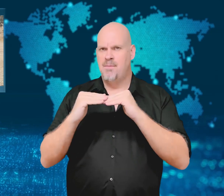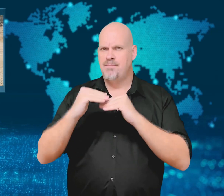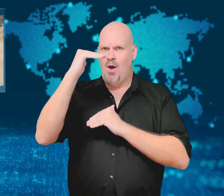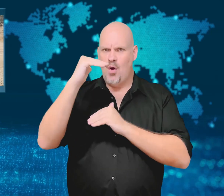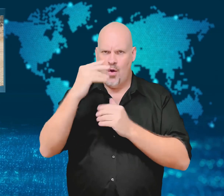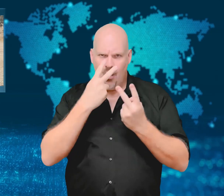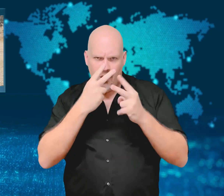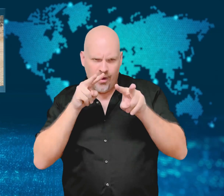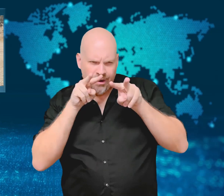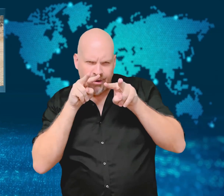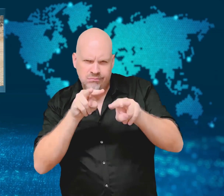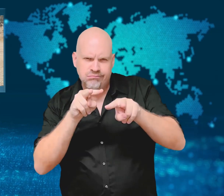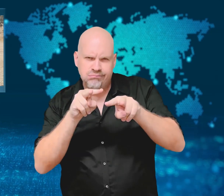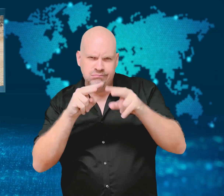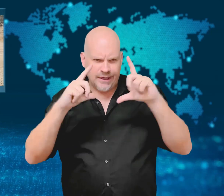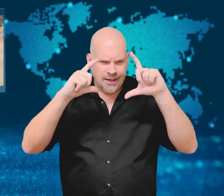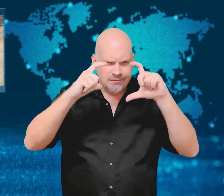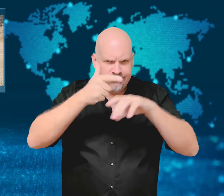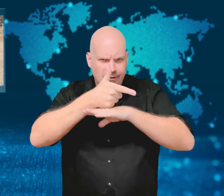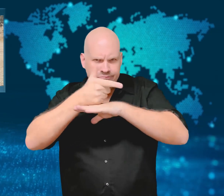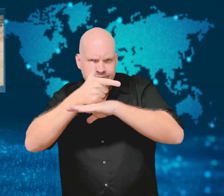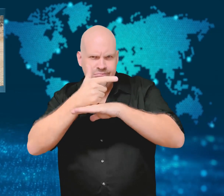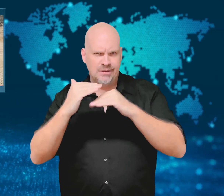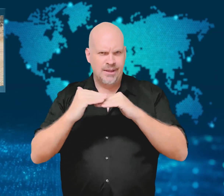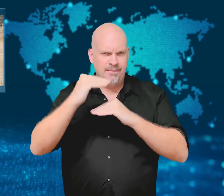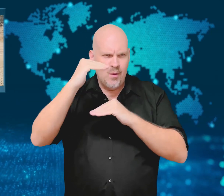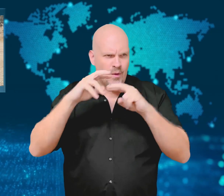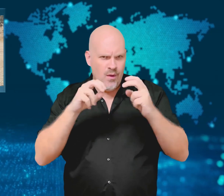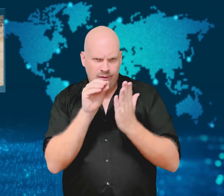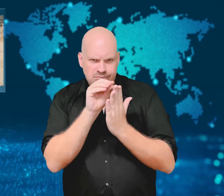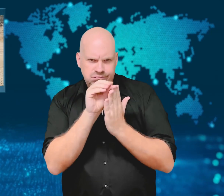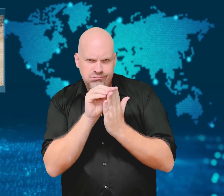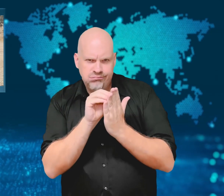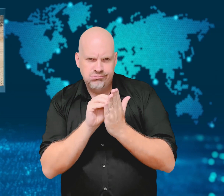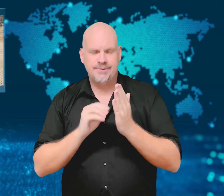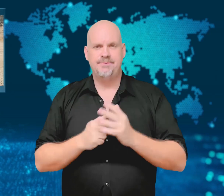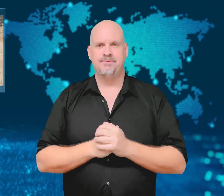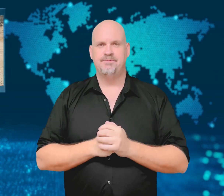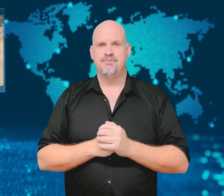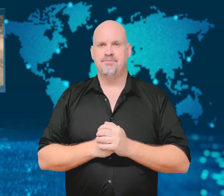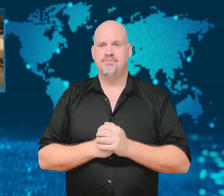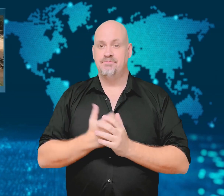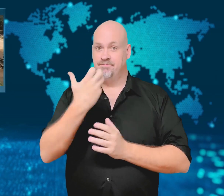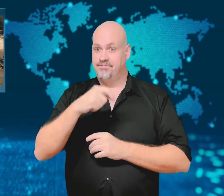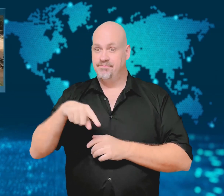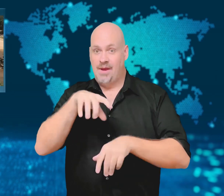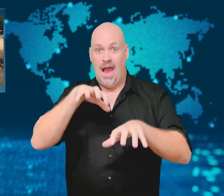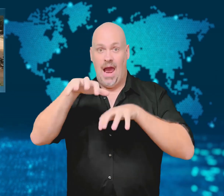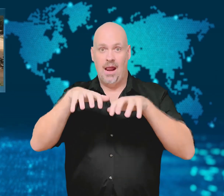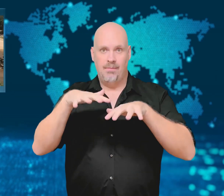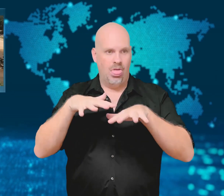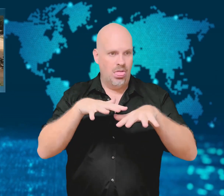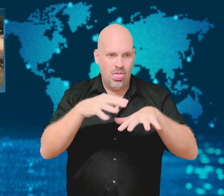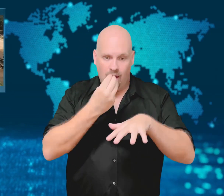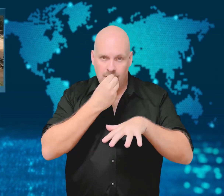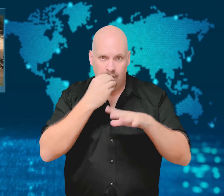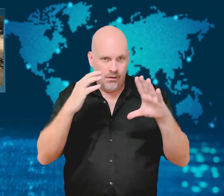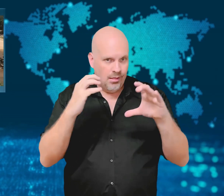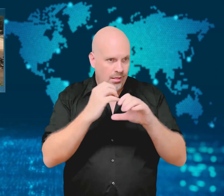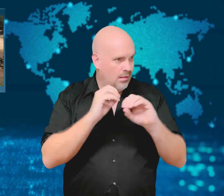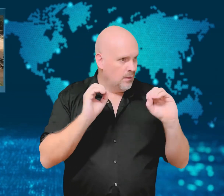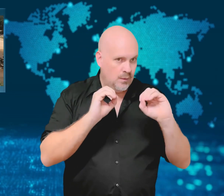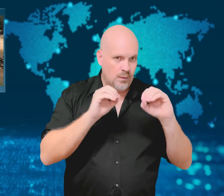trucks of water, and increased monitoring of wildlife.